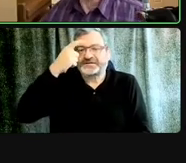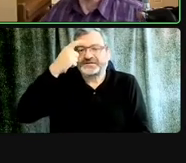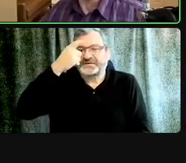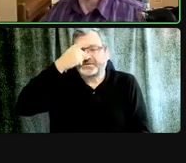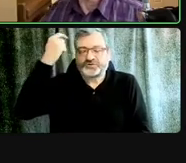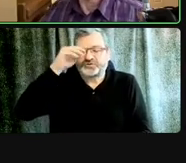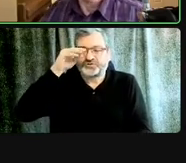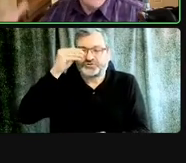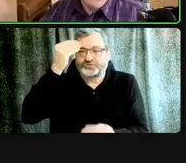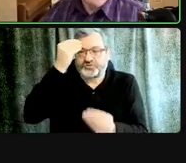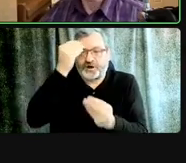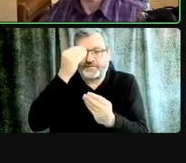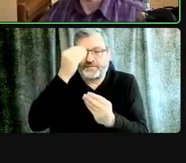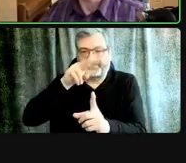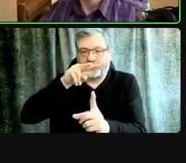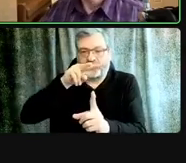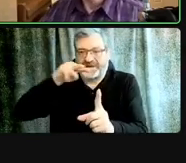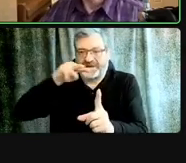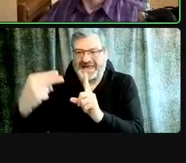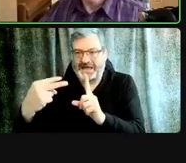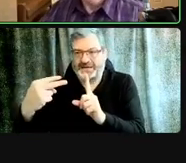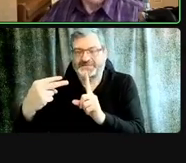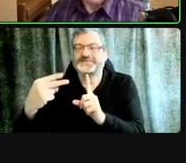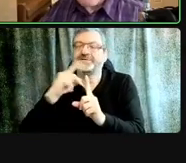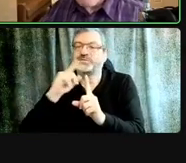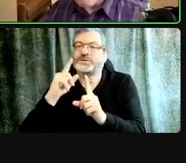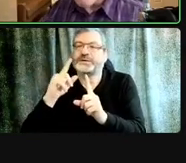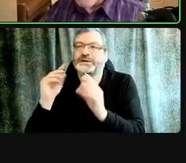moving into the Museum space, which I'll explore in a moment.